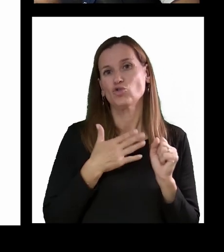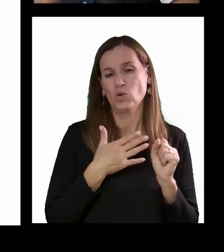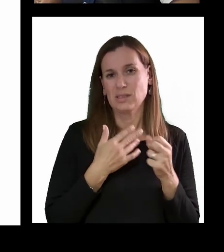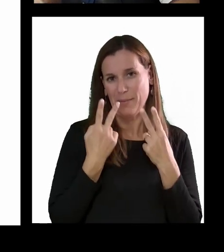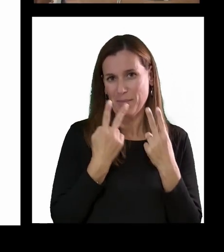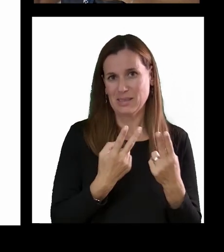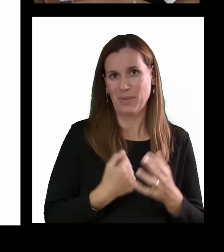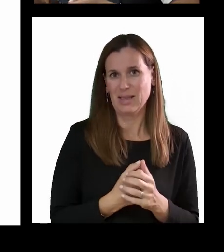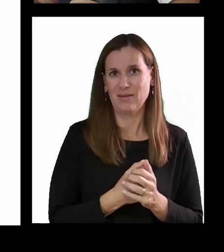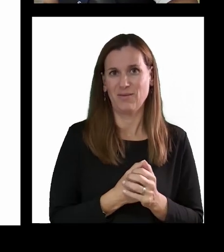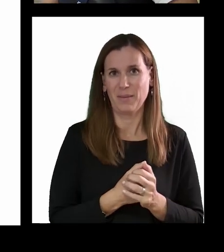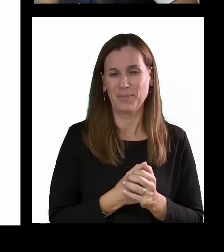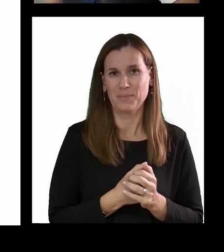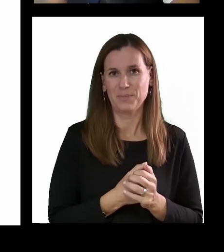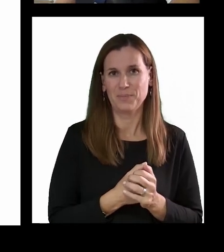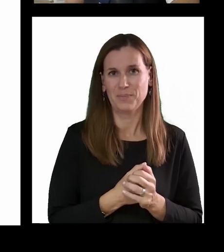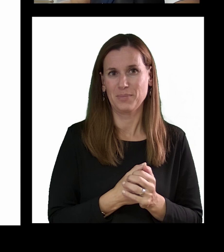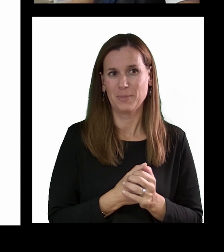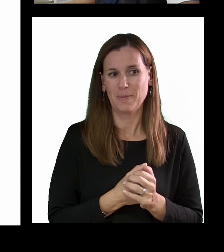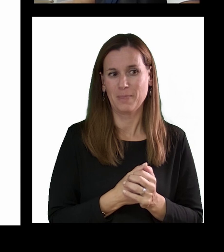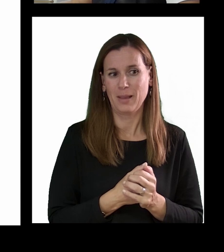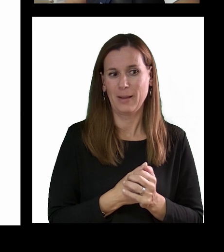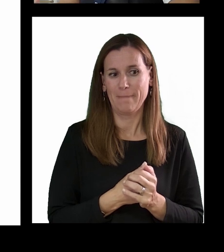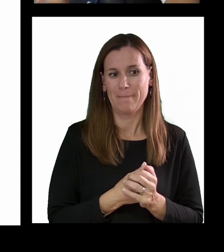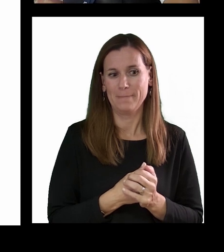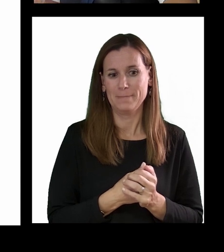So, and overall about this working